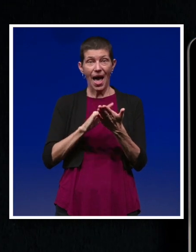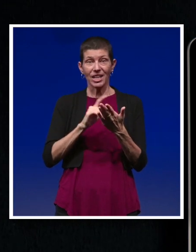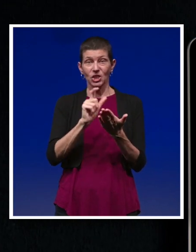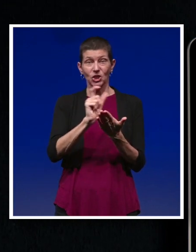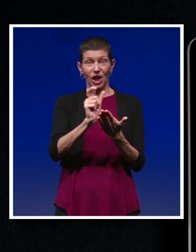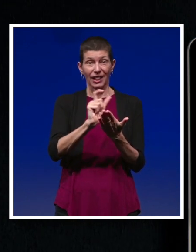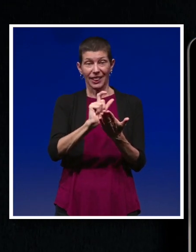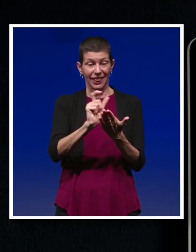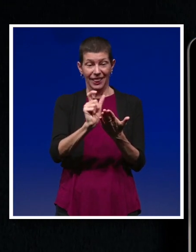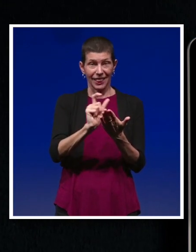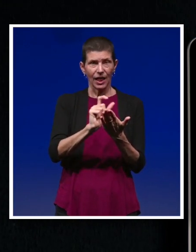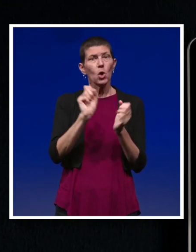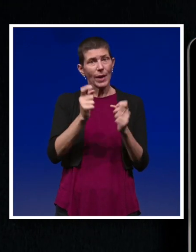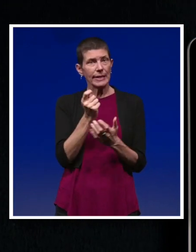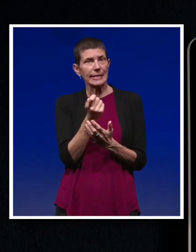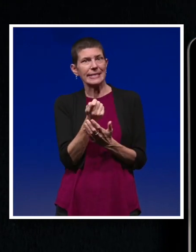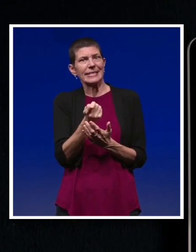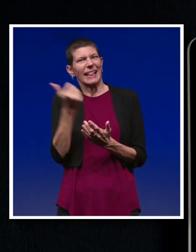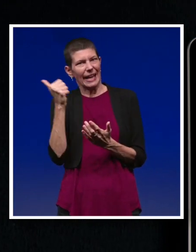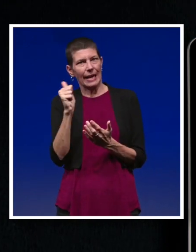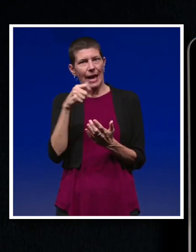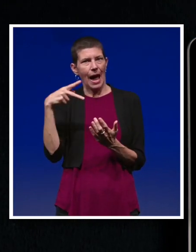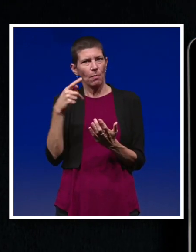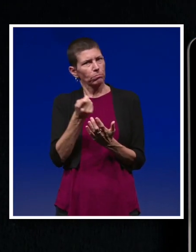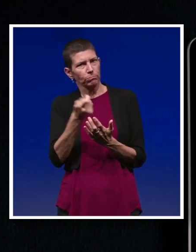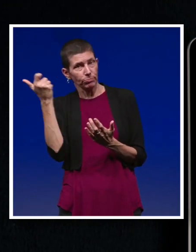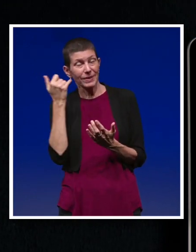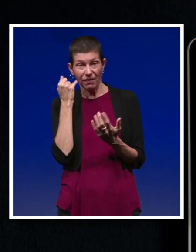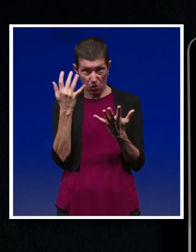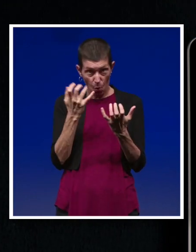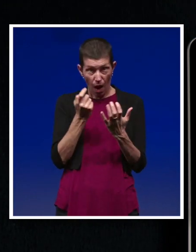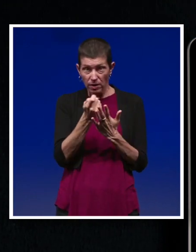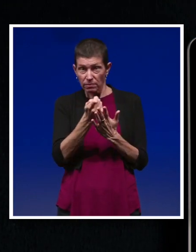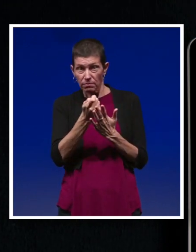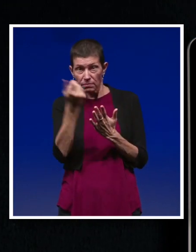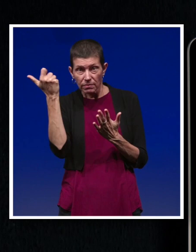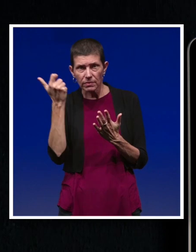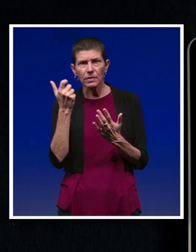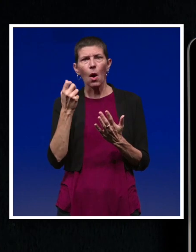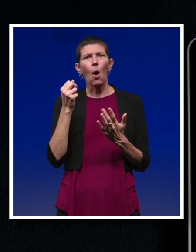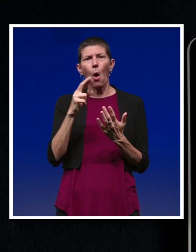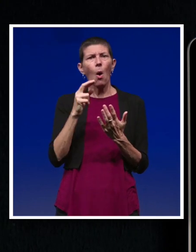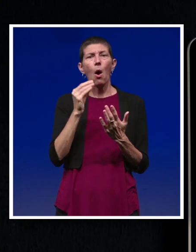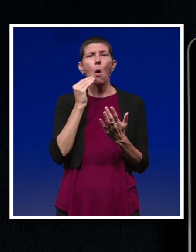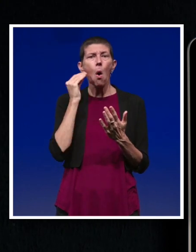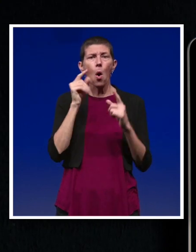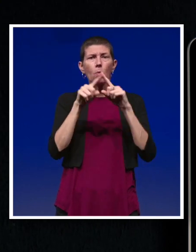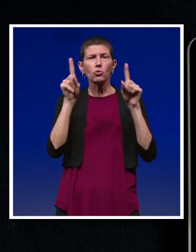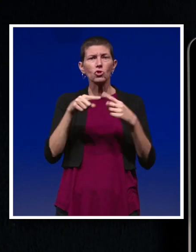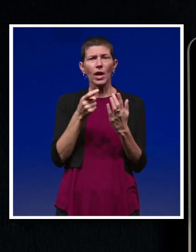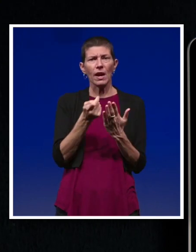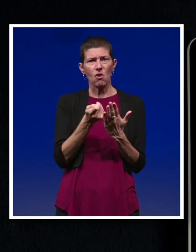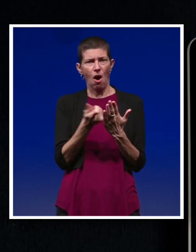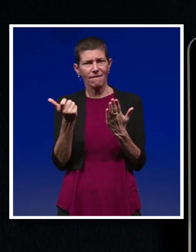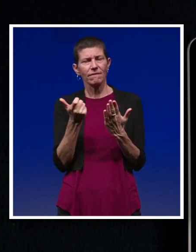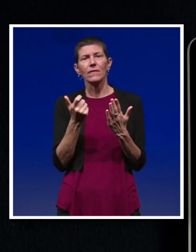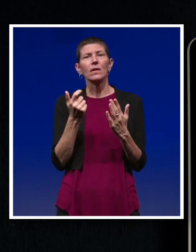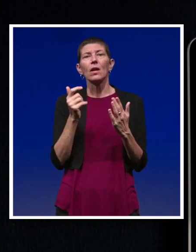When your iPad is in "jiggle mode," you can also delete apps. If you'd like to delete an app or remove it from your home screen,